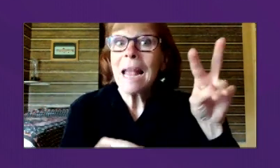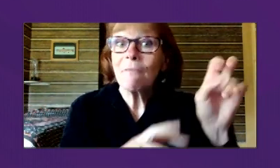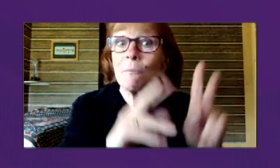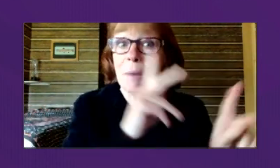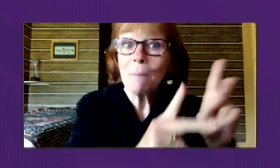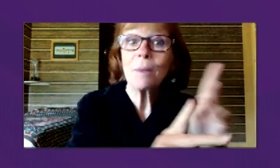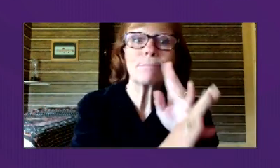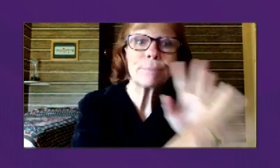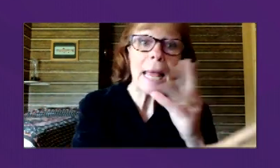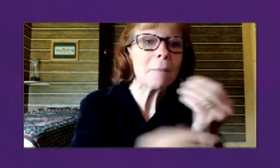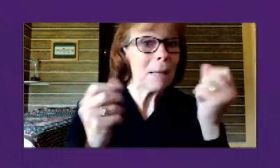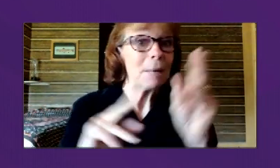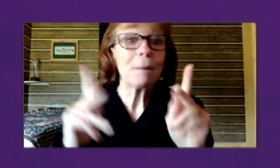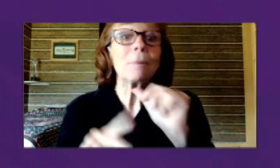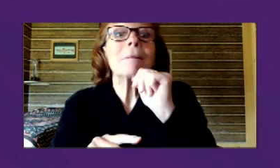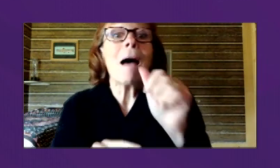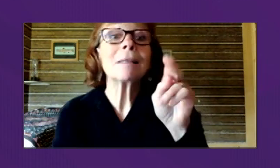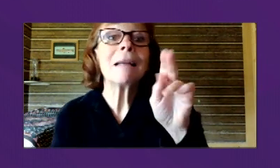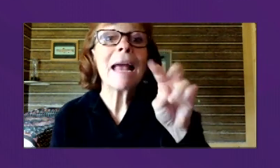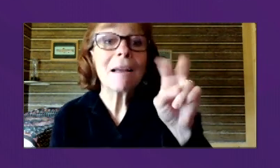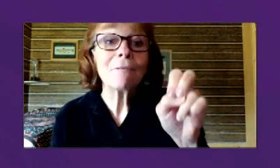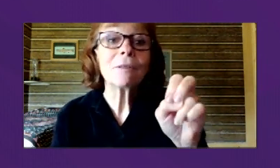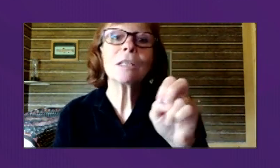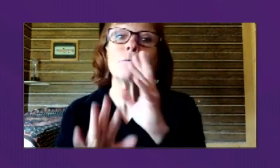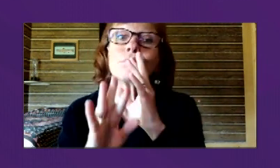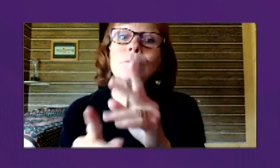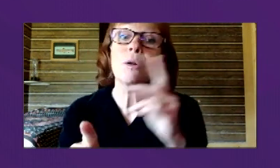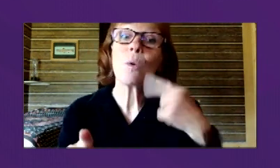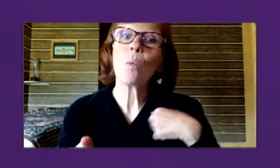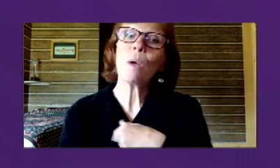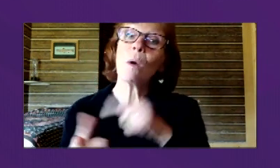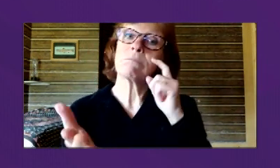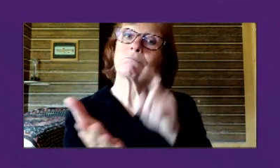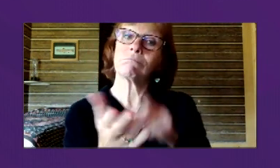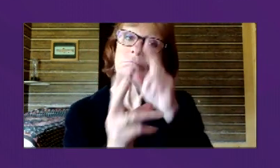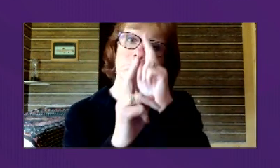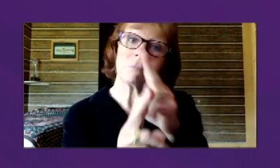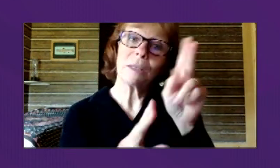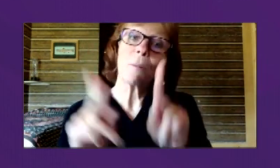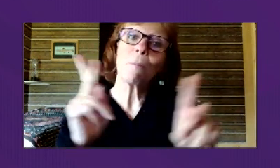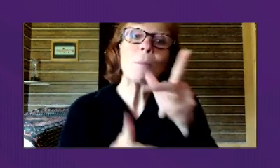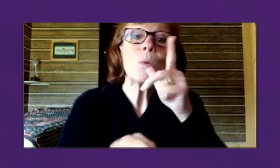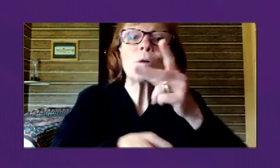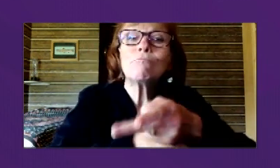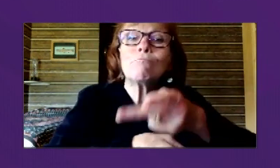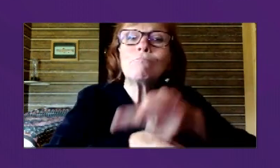recognize Indigenous people who are stewards of the lands on which all of us now live. The